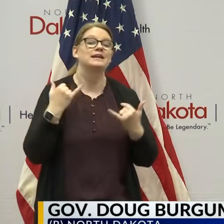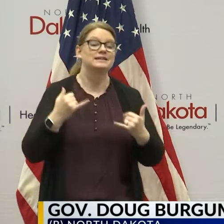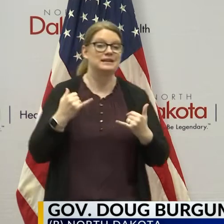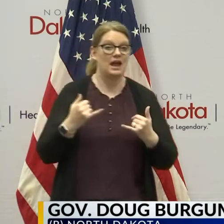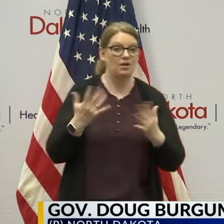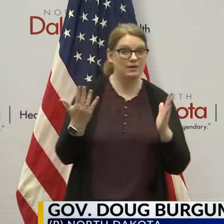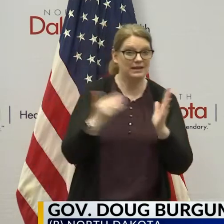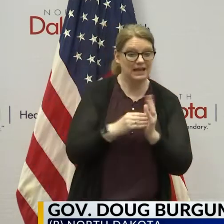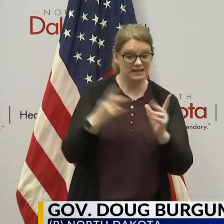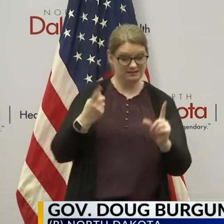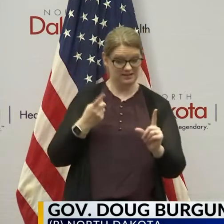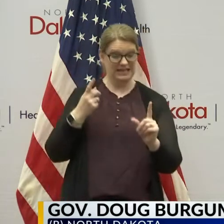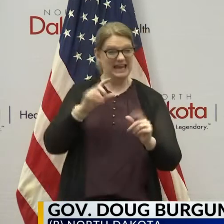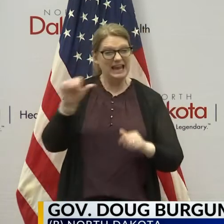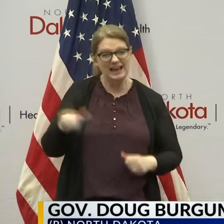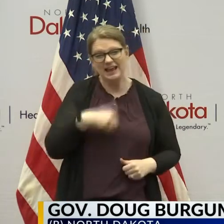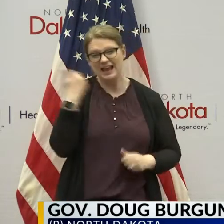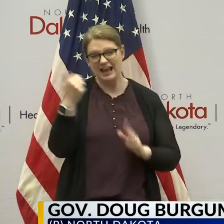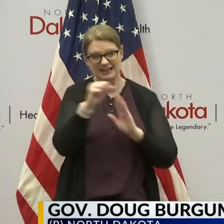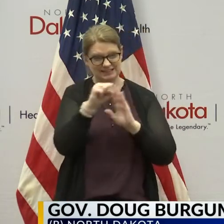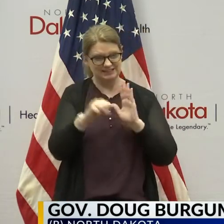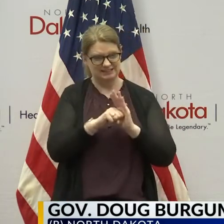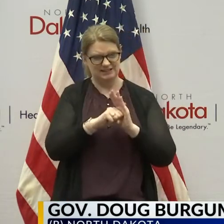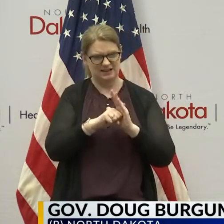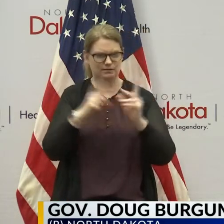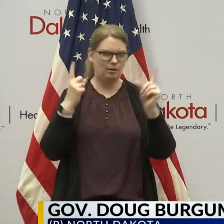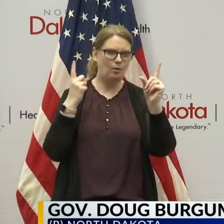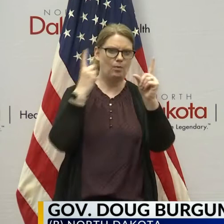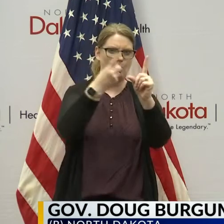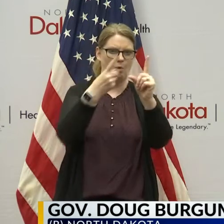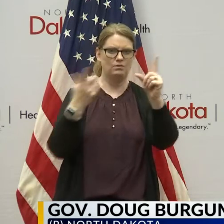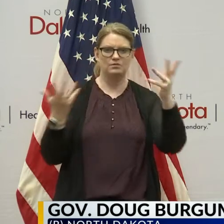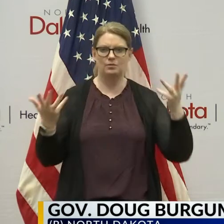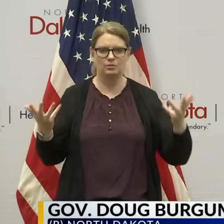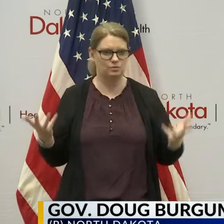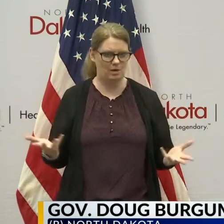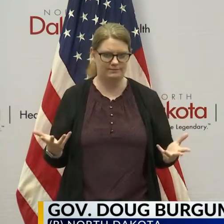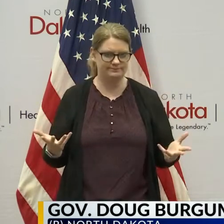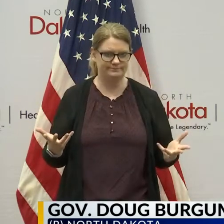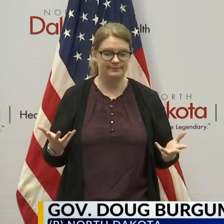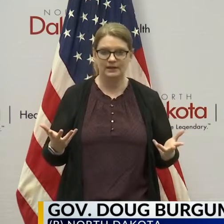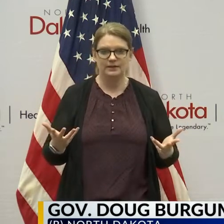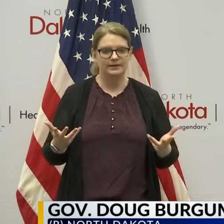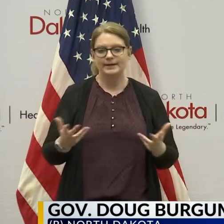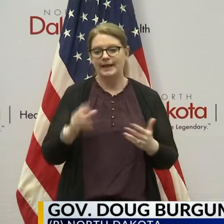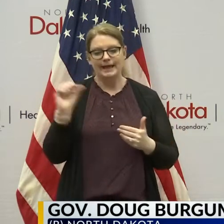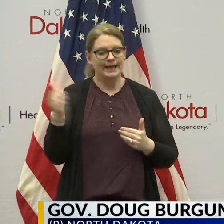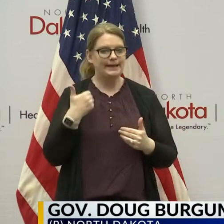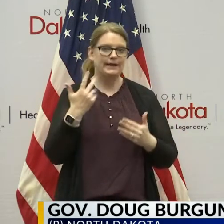ARE SEEING SUCH GOOD RESULTS IN OUR NUMBERS. LET'S START AGAIN WITH STRATEGY.